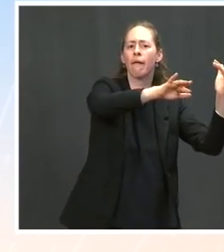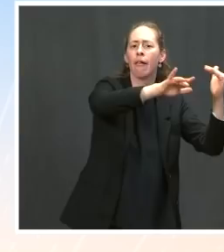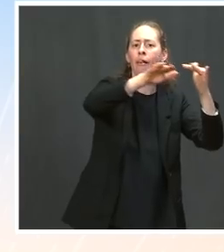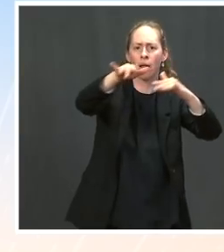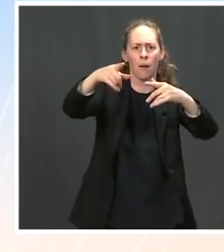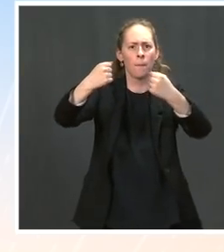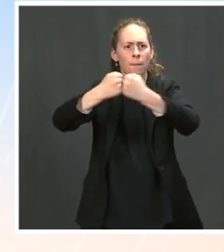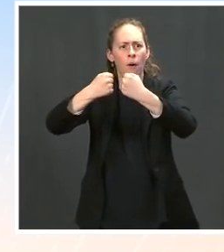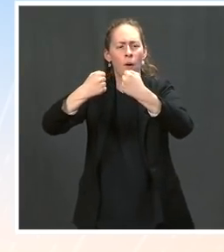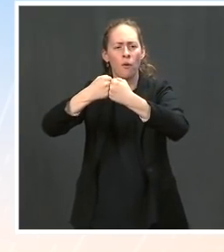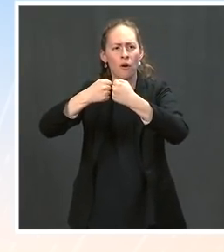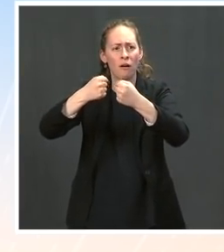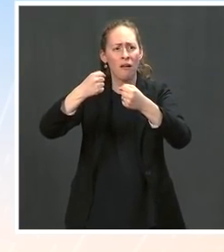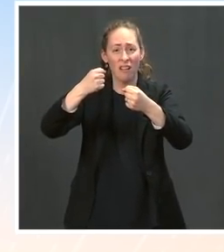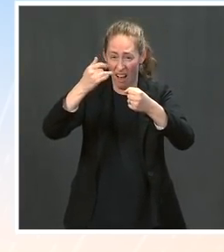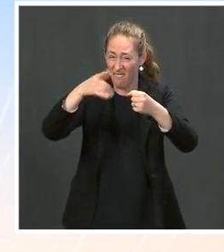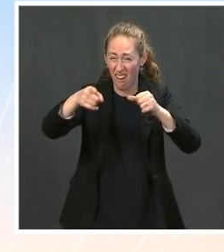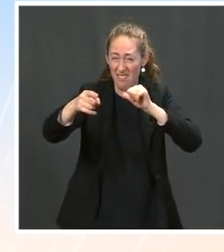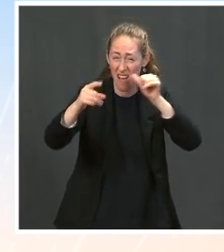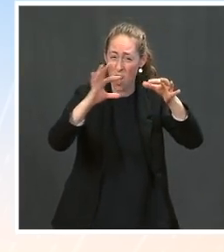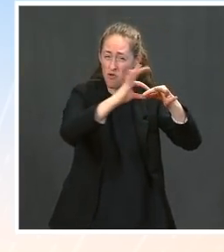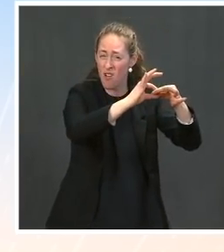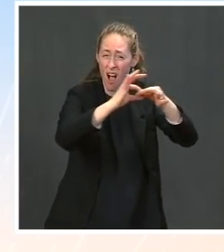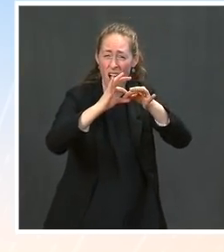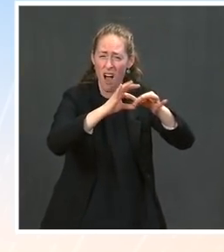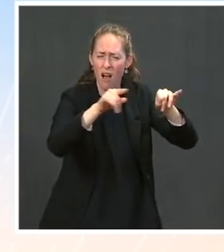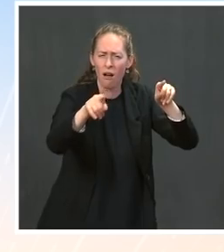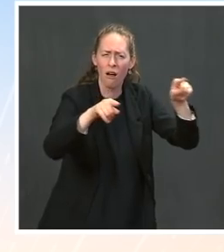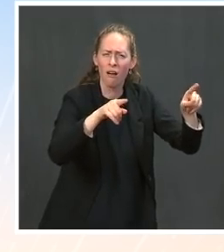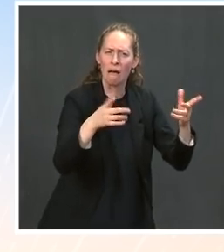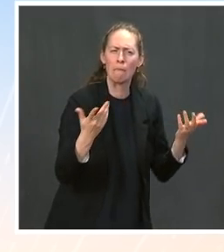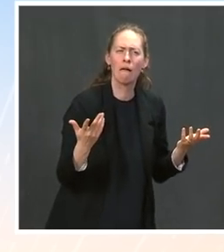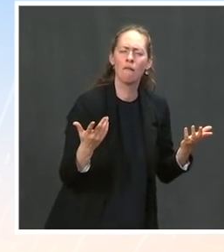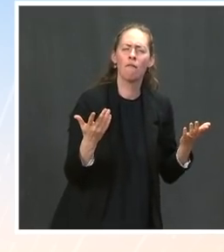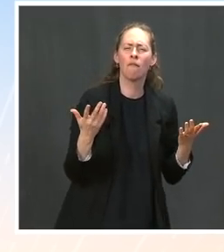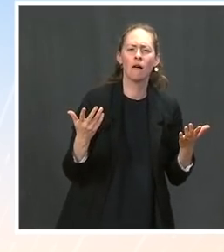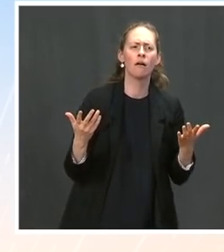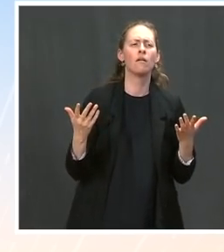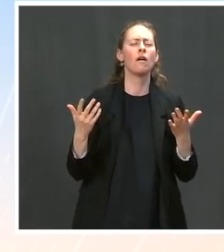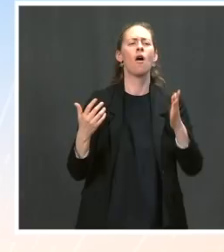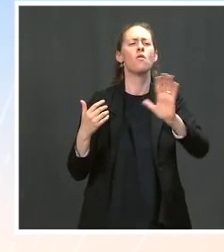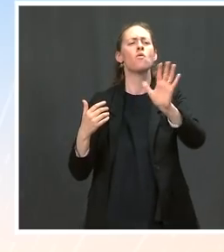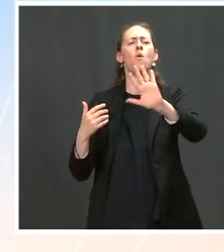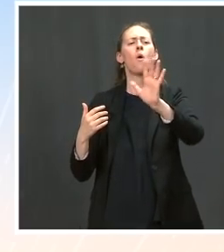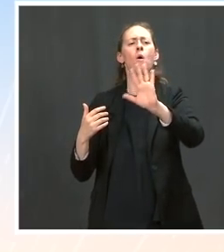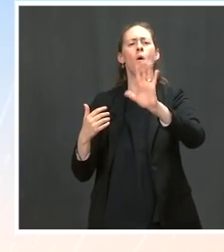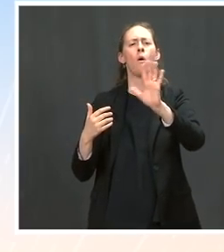then at all in thinking about refugee policy? Ms. Psaki: Well, let me bring you behind the curtains of how policymaking works: